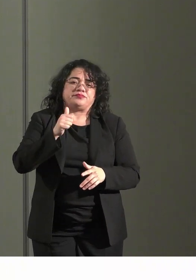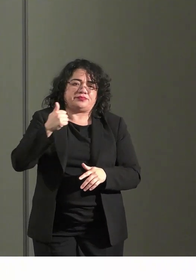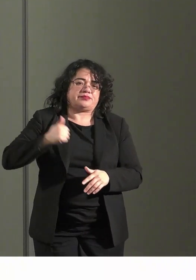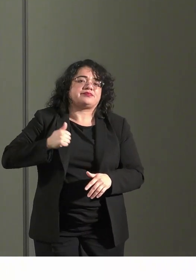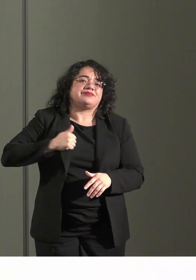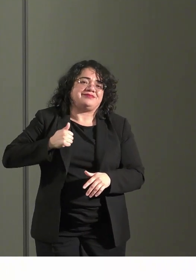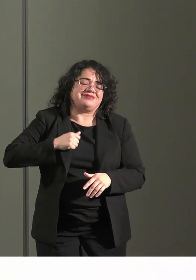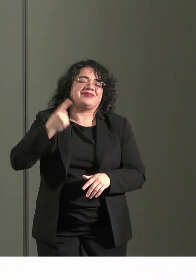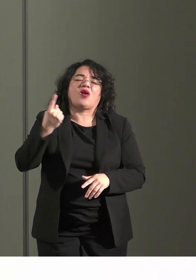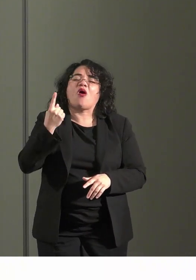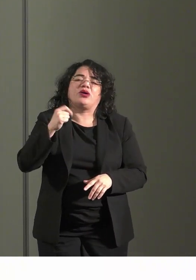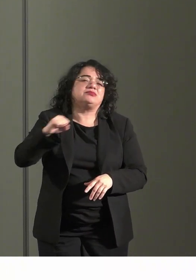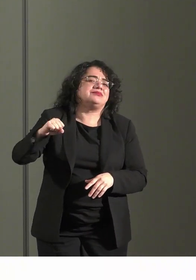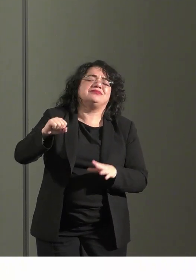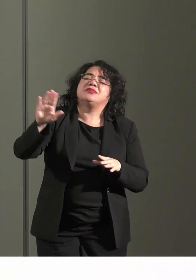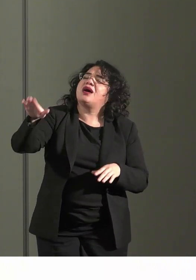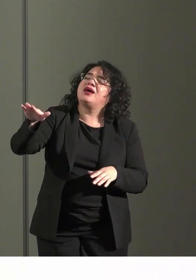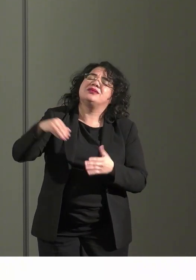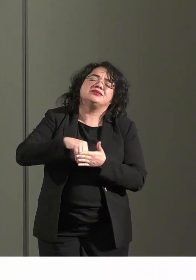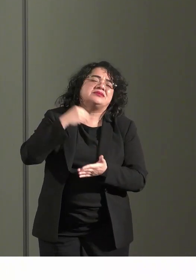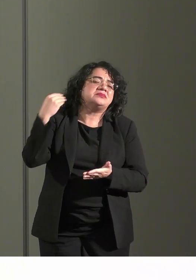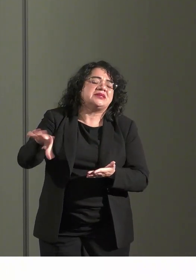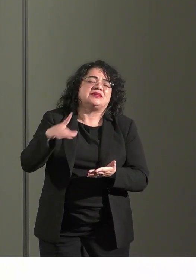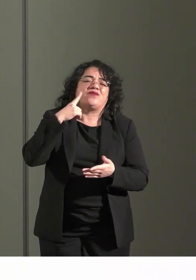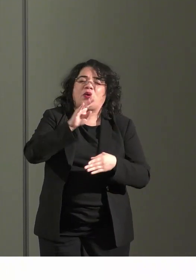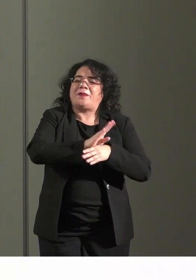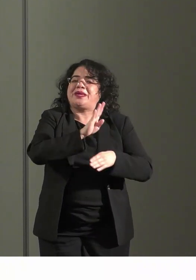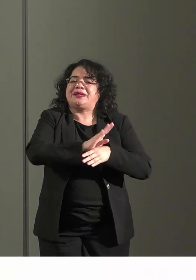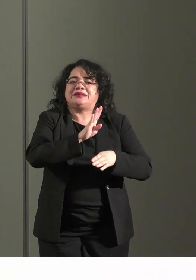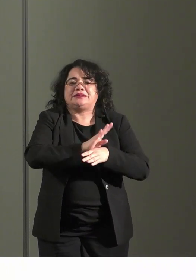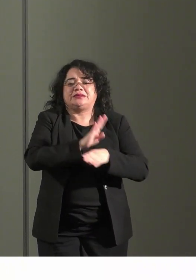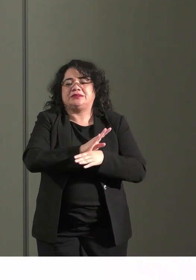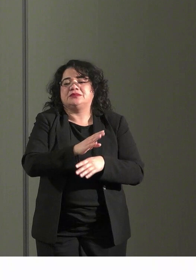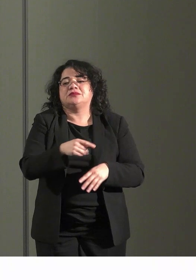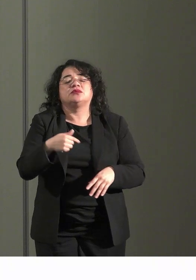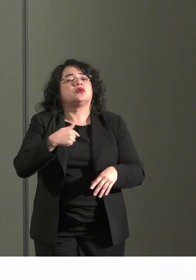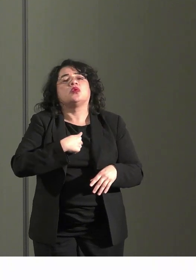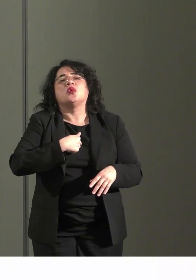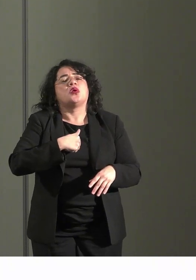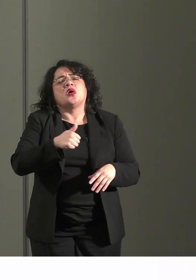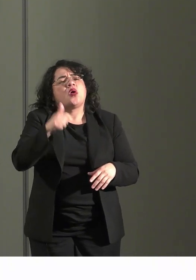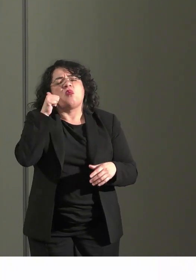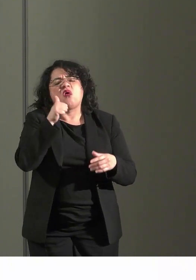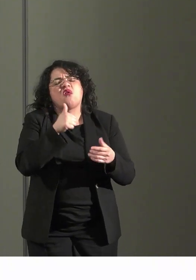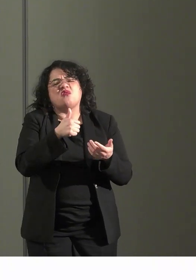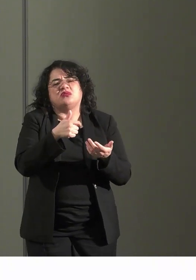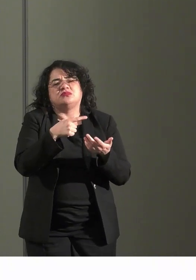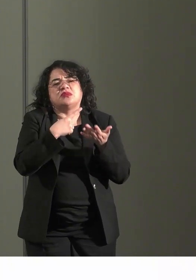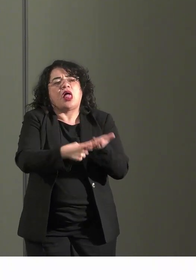is always push back on cost. It is up to us. We will not dispute and argue with a multi-billion